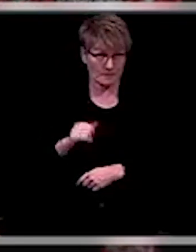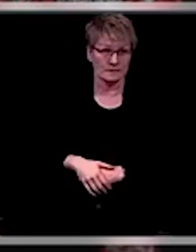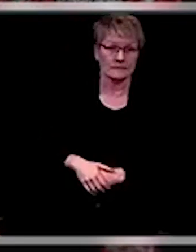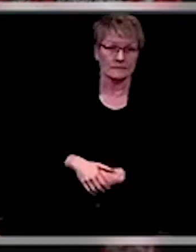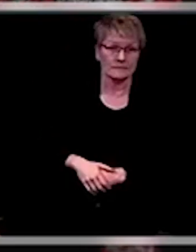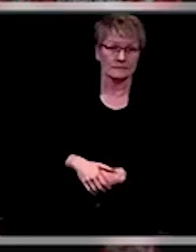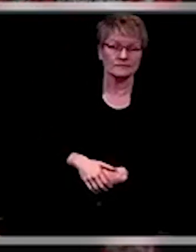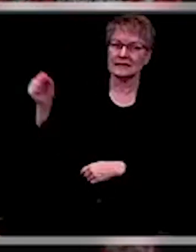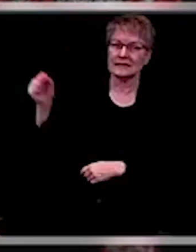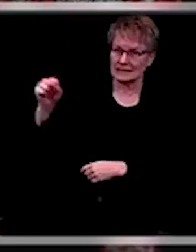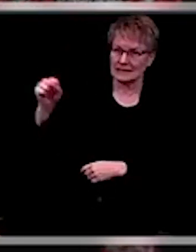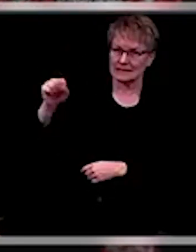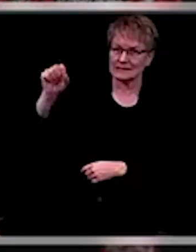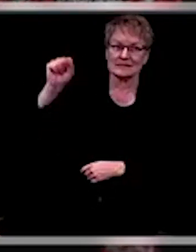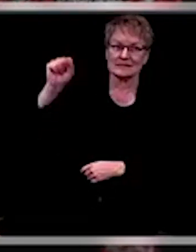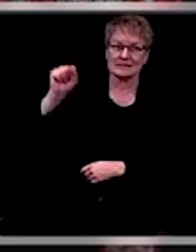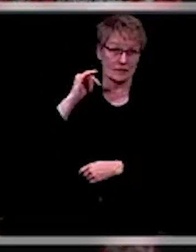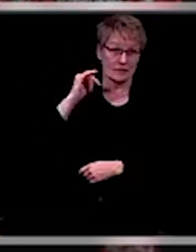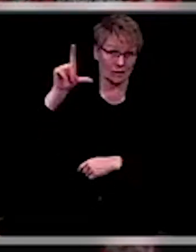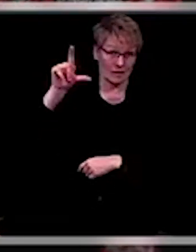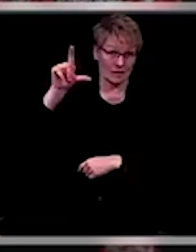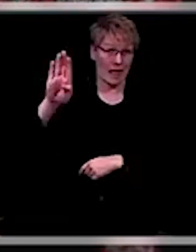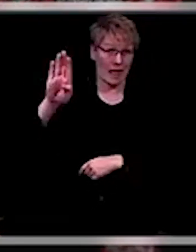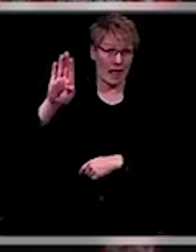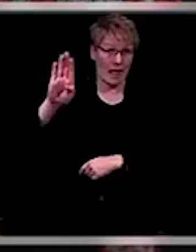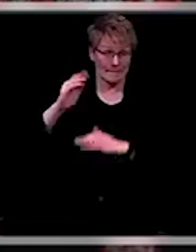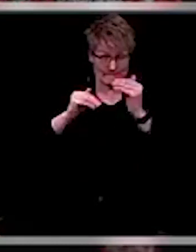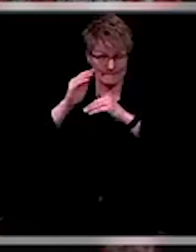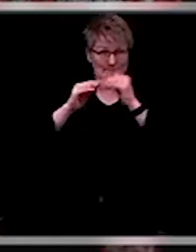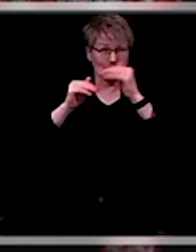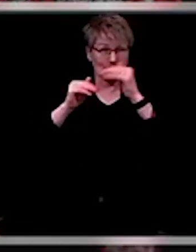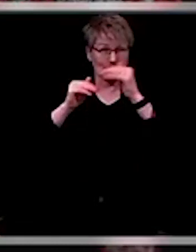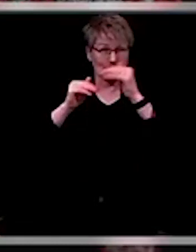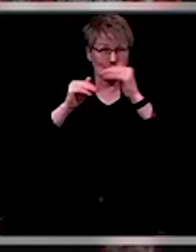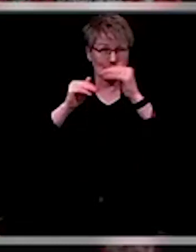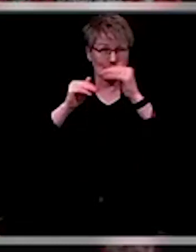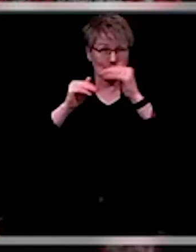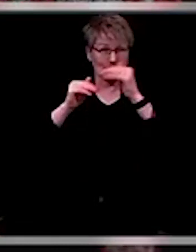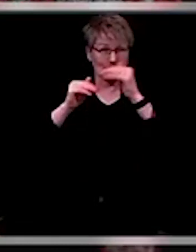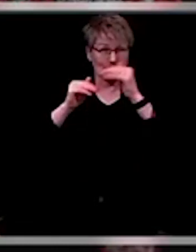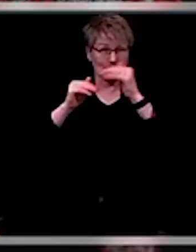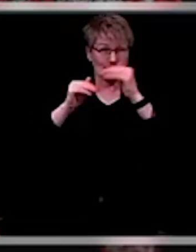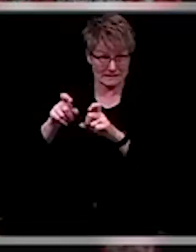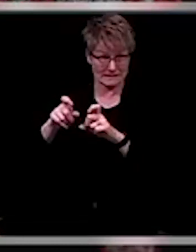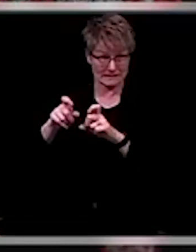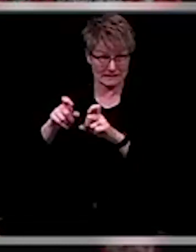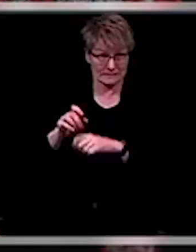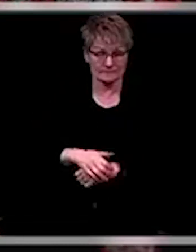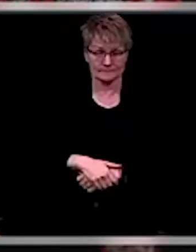built in Southern California is the actually Shasta College, the state testing site out there